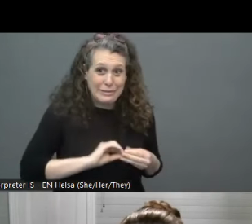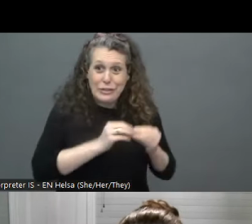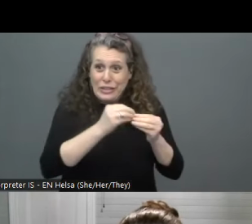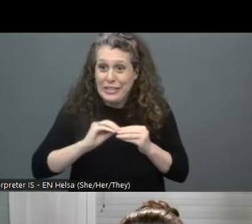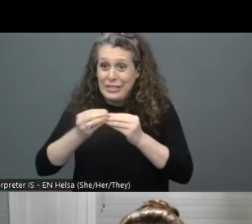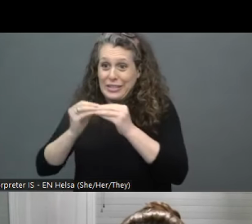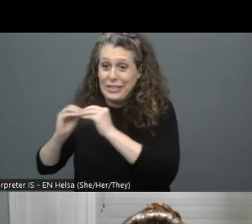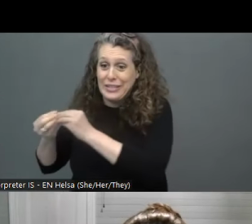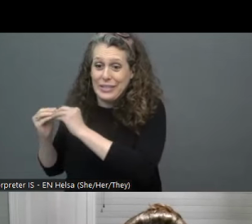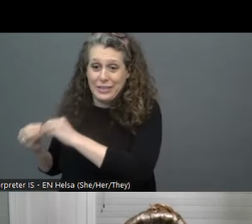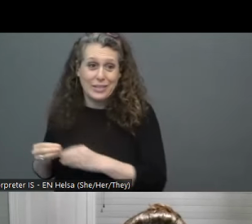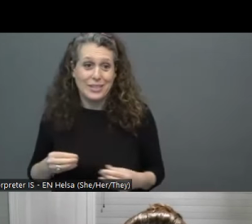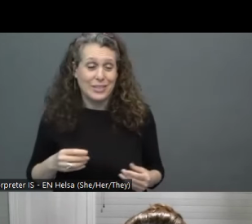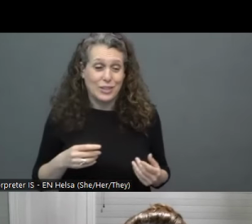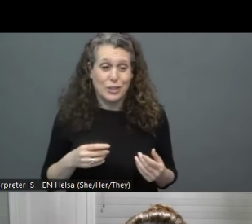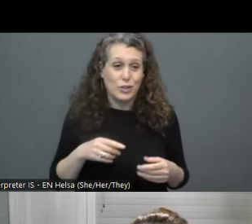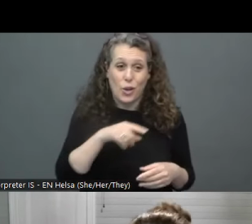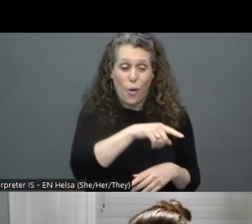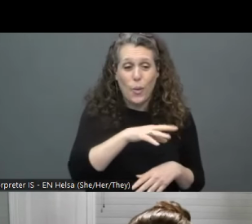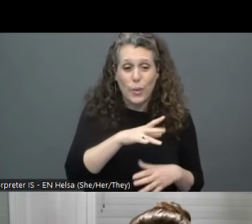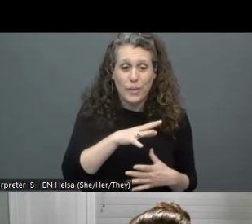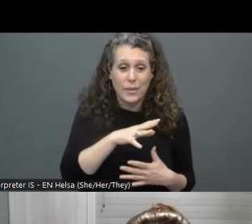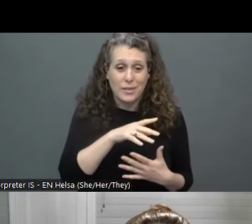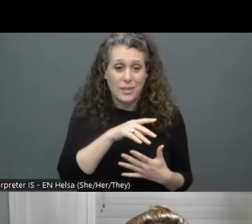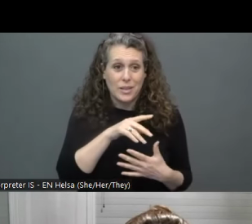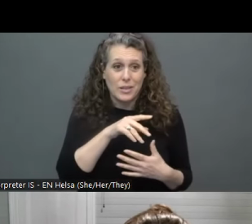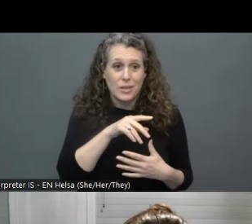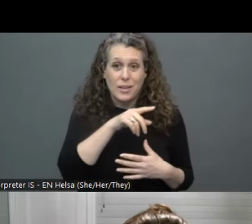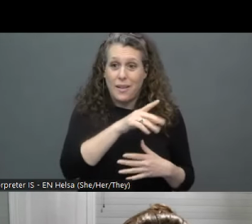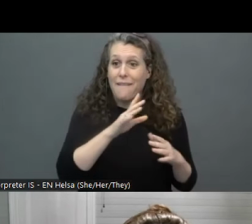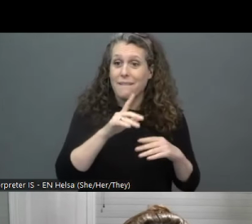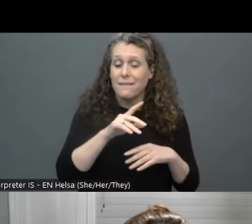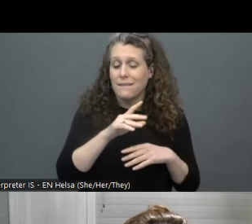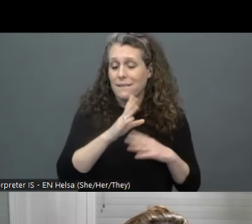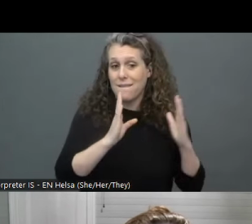already progressing on this particular foundational phase of technical support.